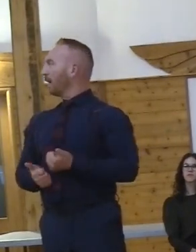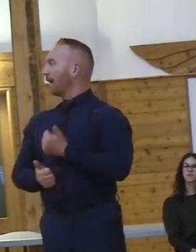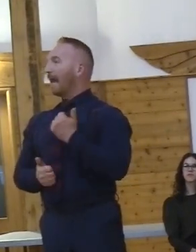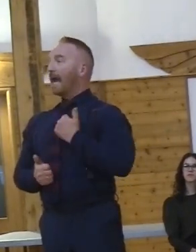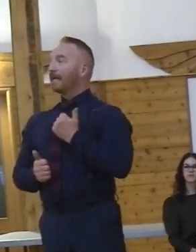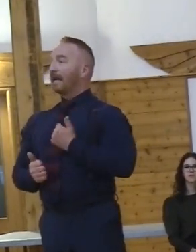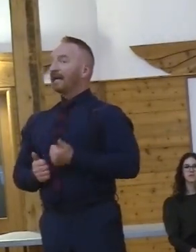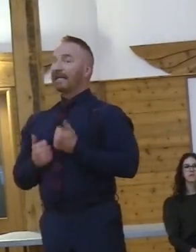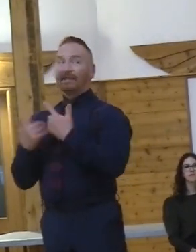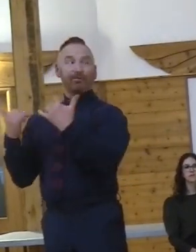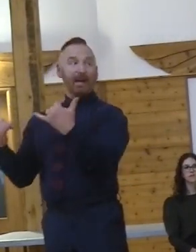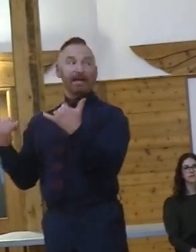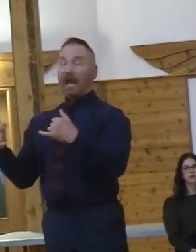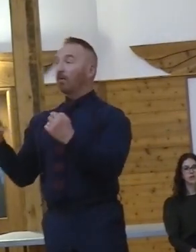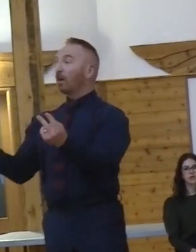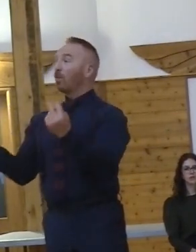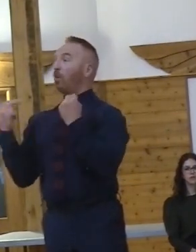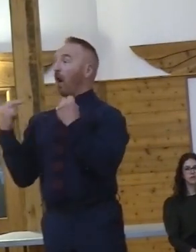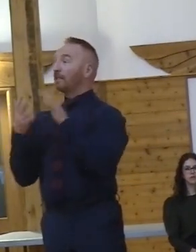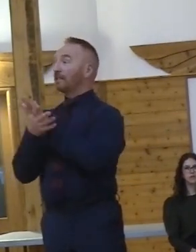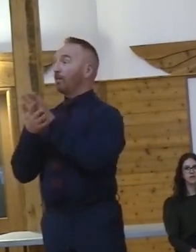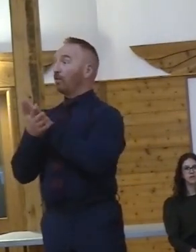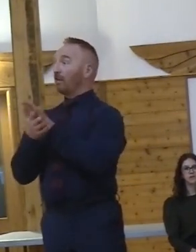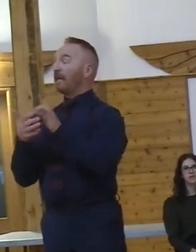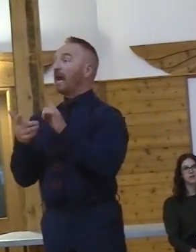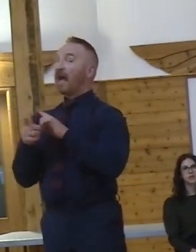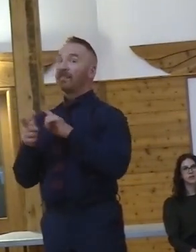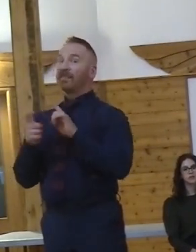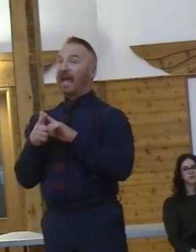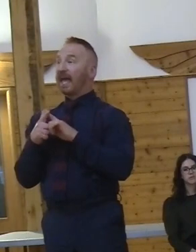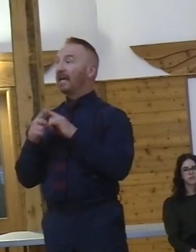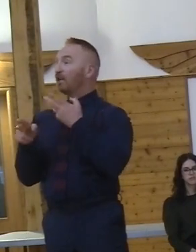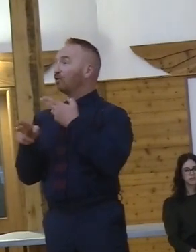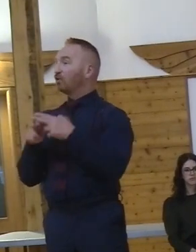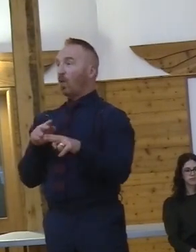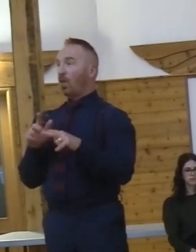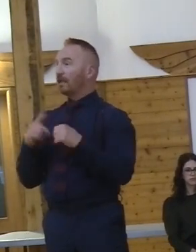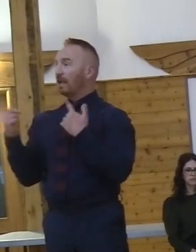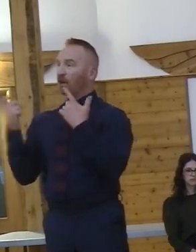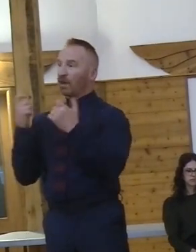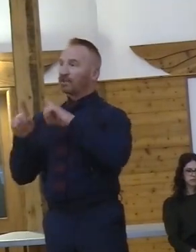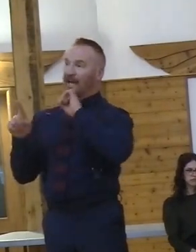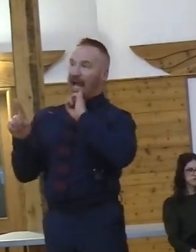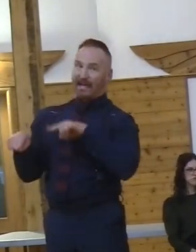So with that we're going to watch the film and then we have a short Q&A between Theo